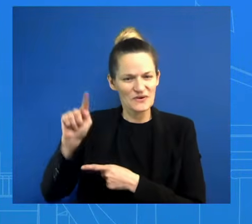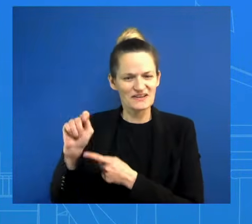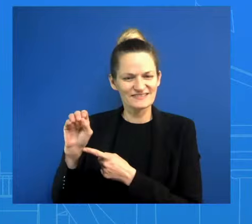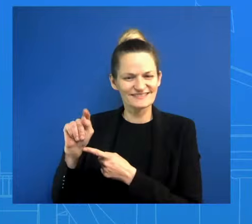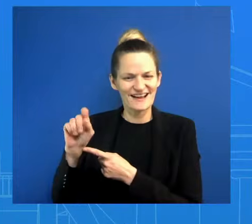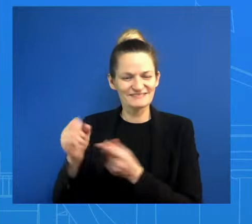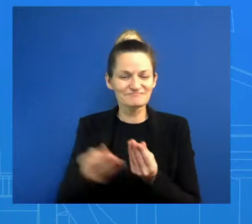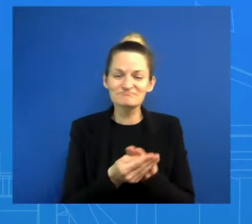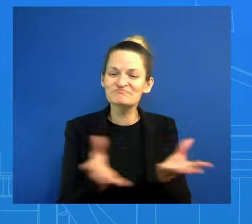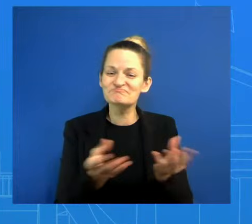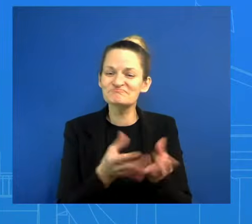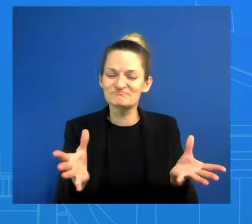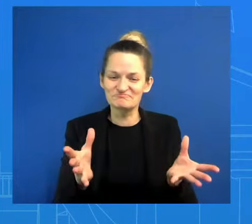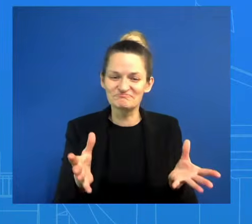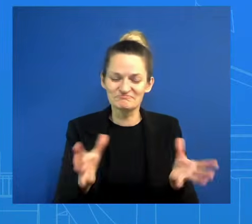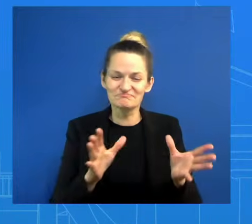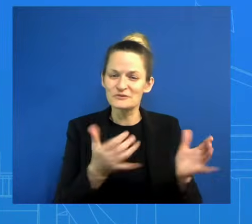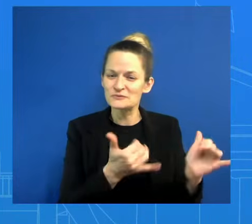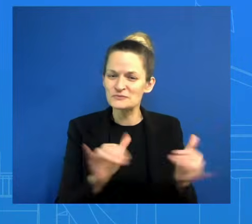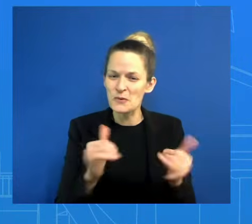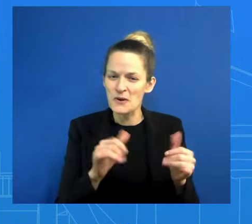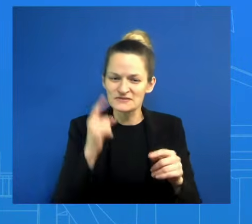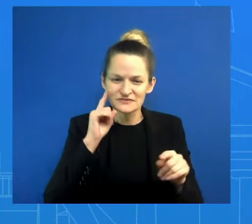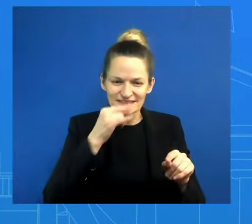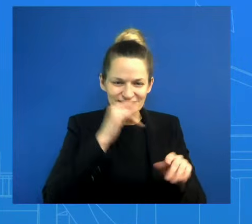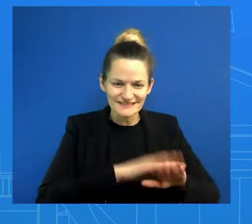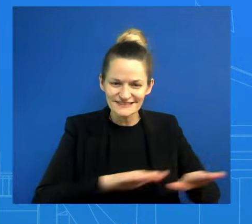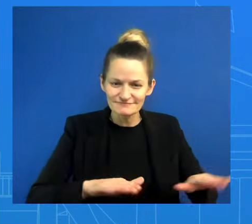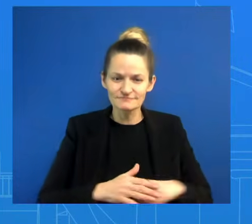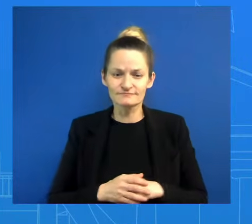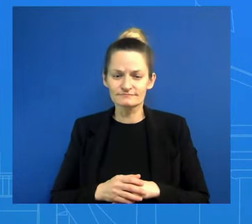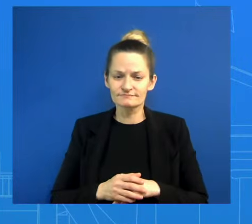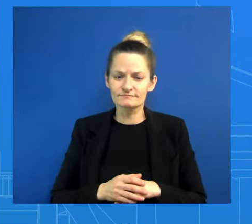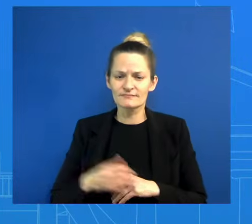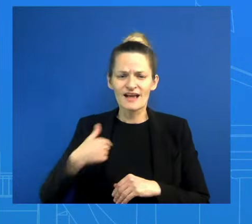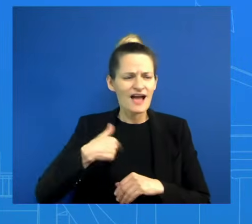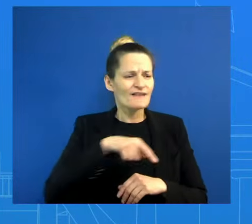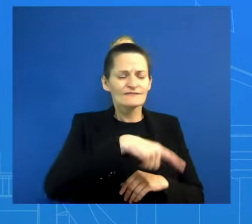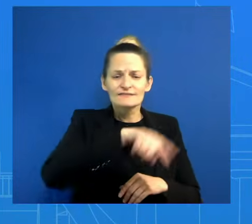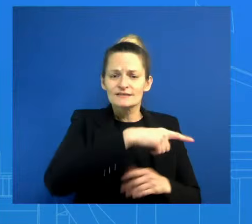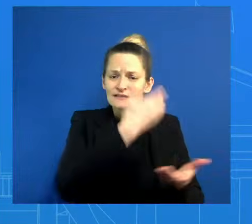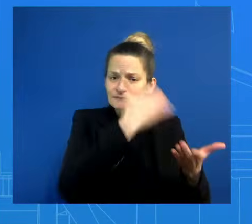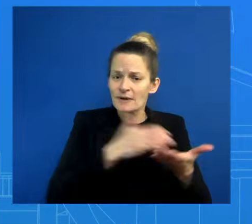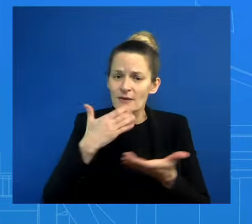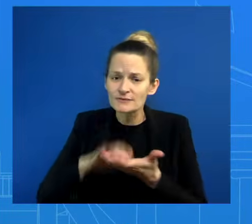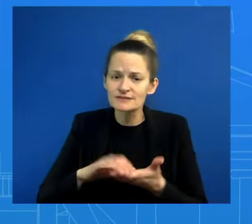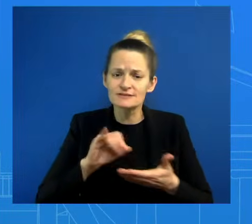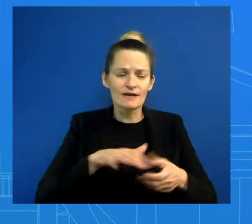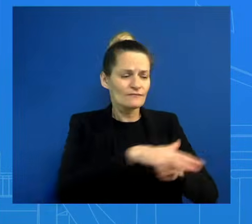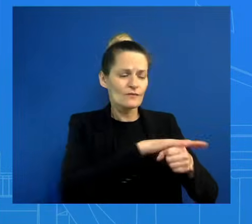and service leadership and local military children in sorting donated toys for distribution to families